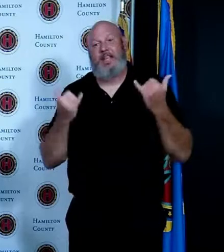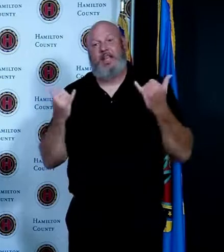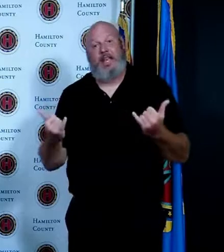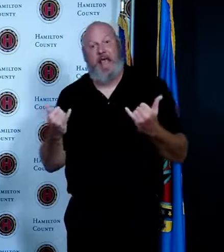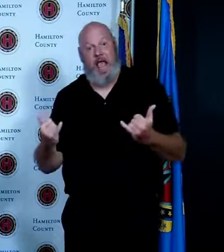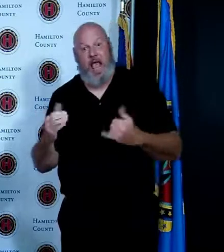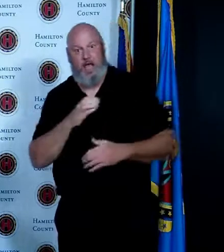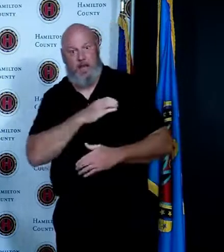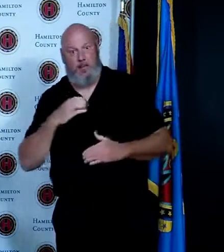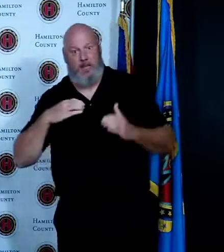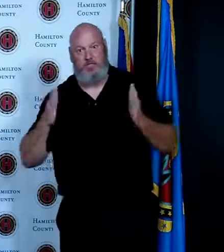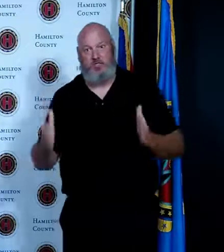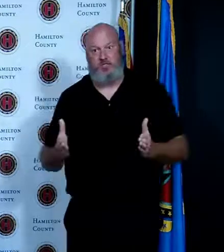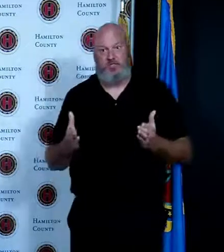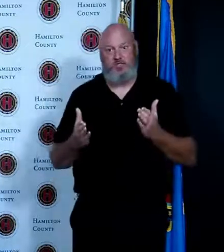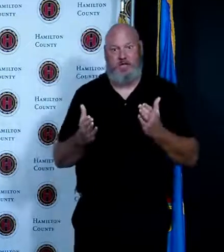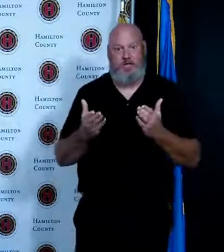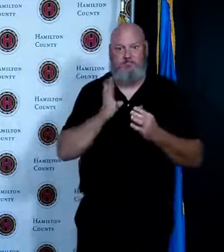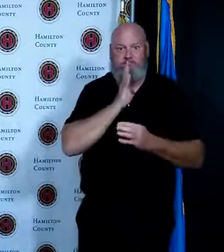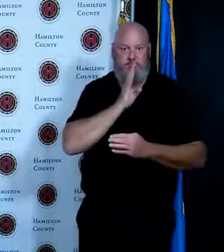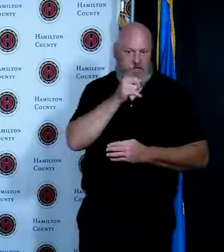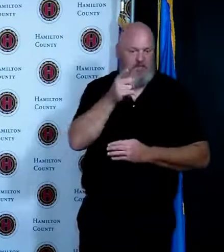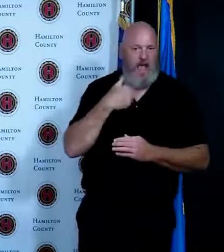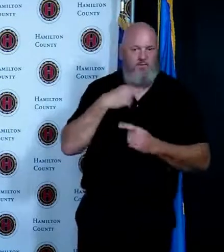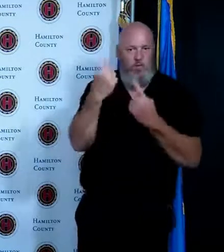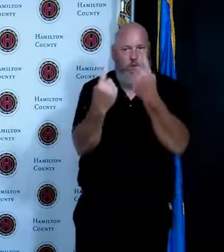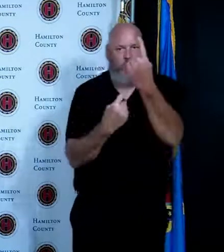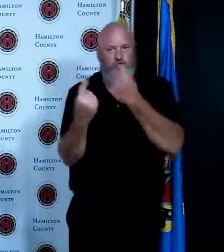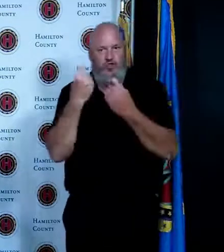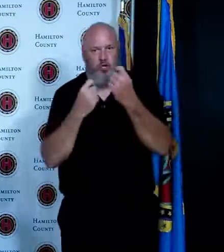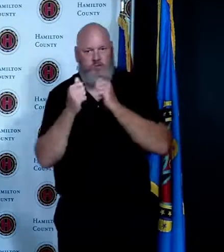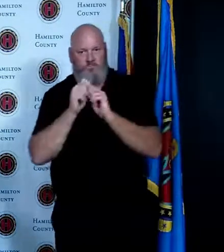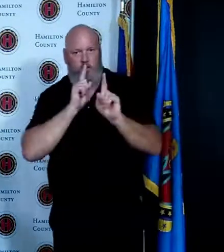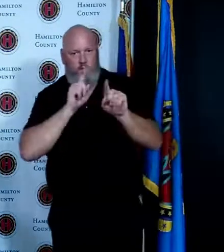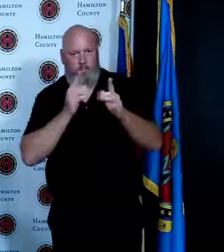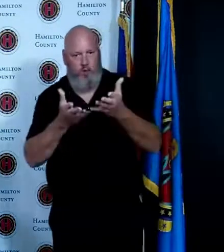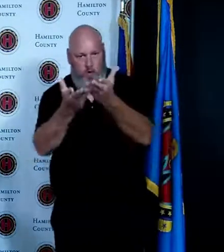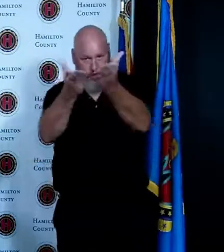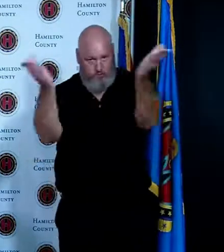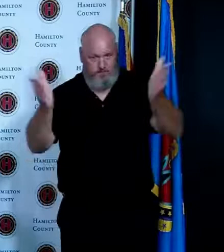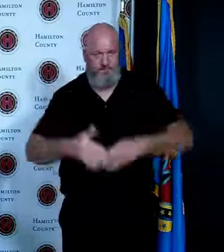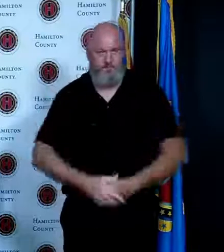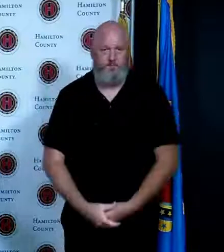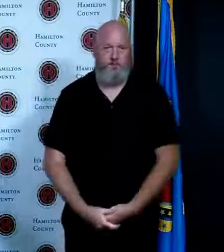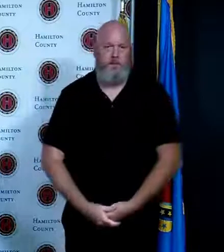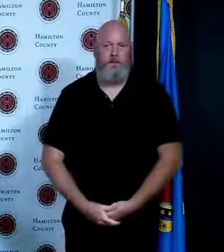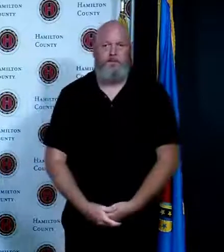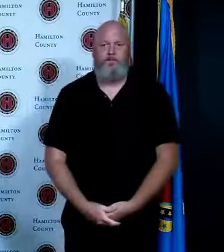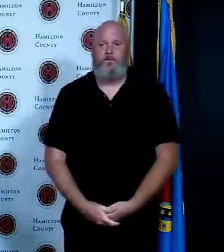Cisneros with Channel 12 is up first for you Greg hey good morning um quick question for